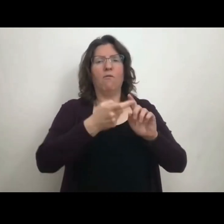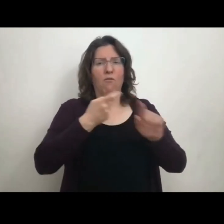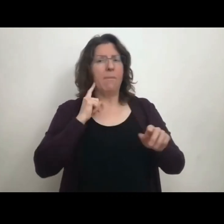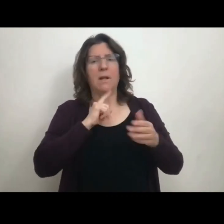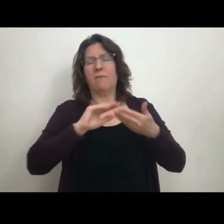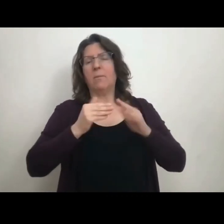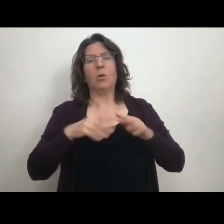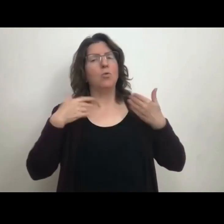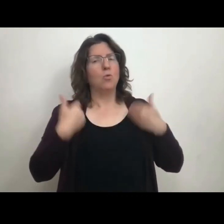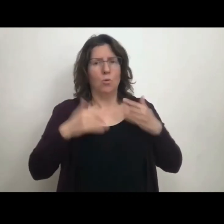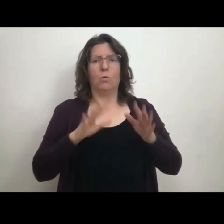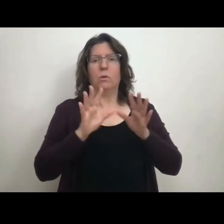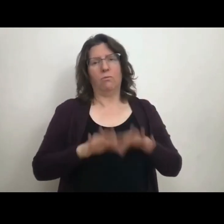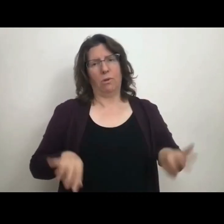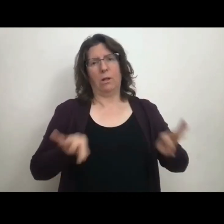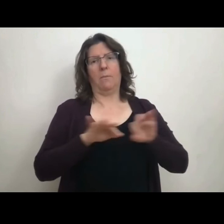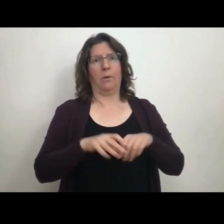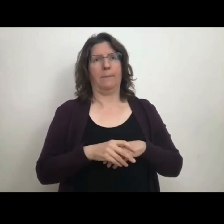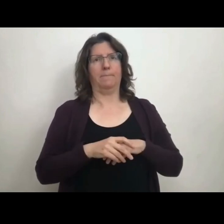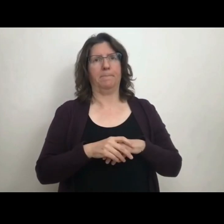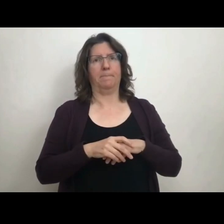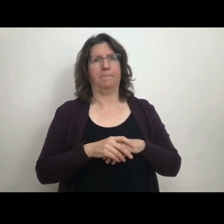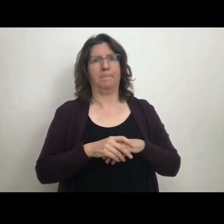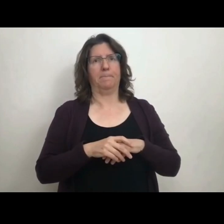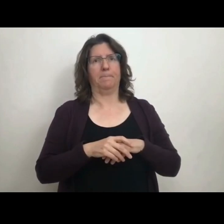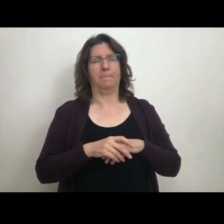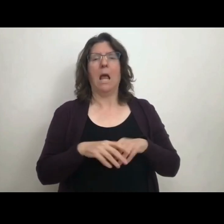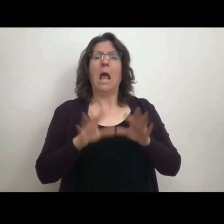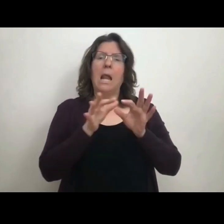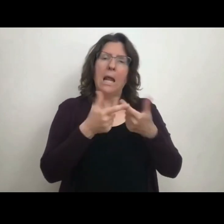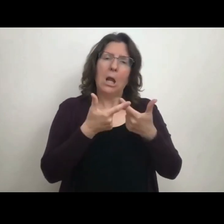I can't stress this point enough!